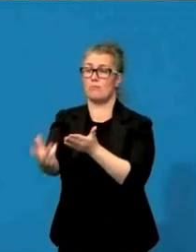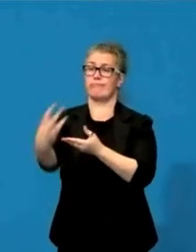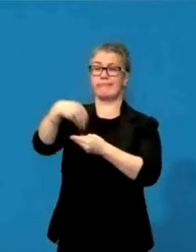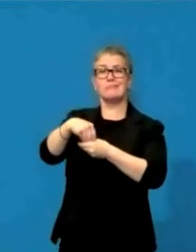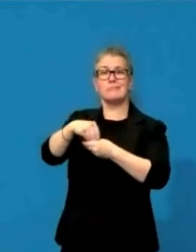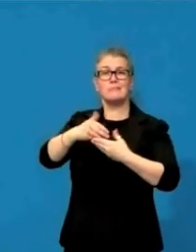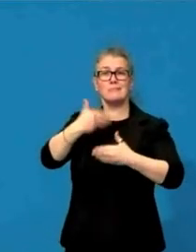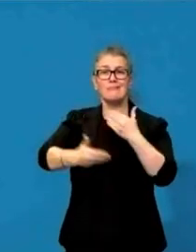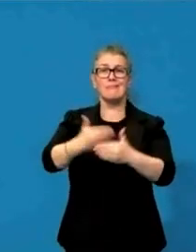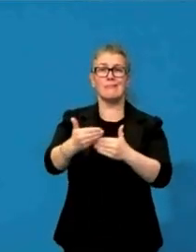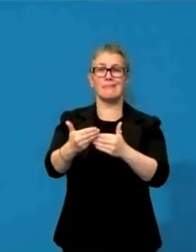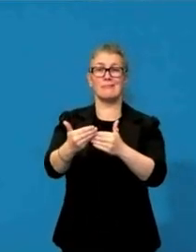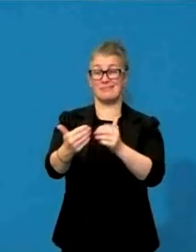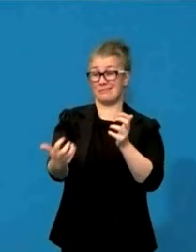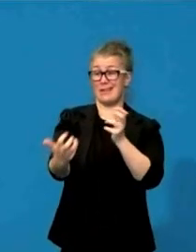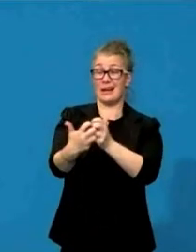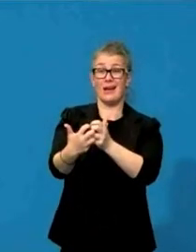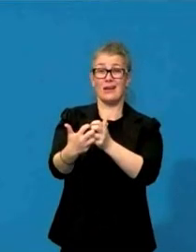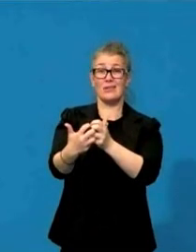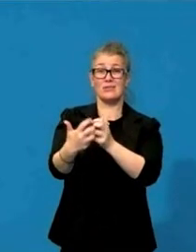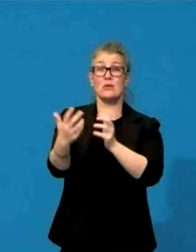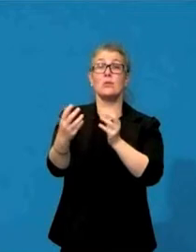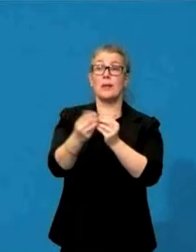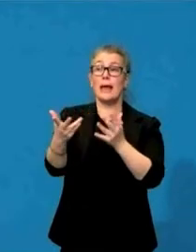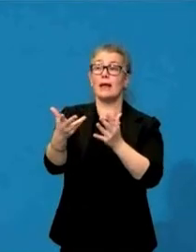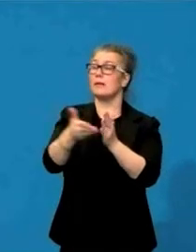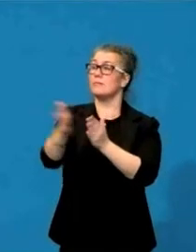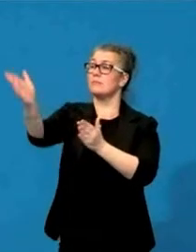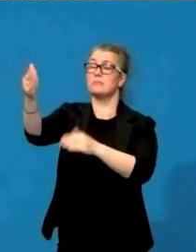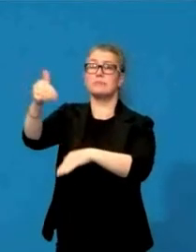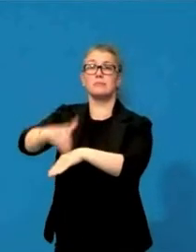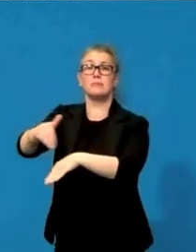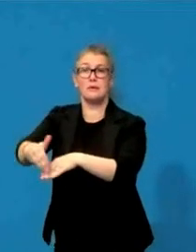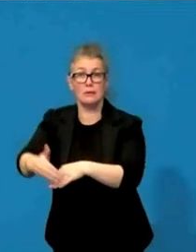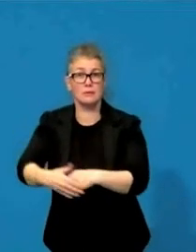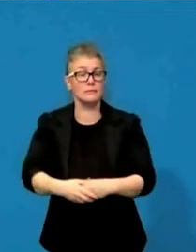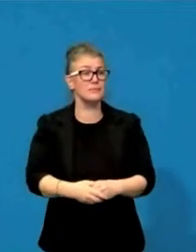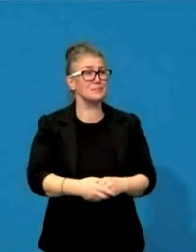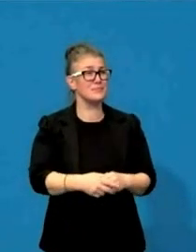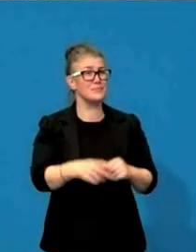way rather than a disaffected way. And I think you raised, Geoff, if I can just interrupt because I'm very